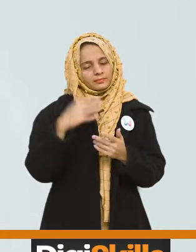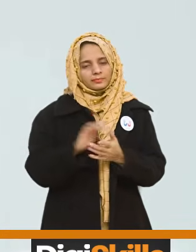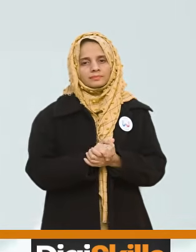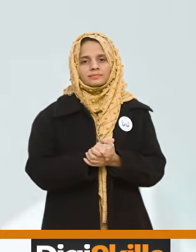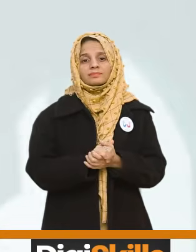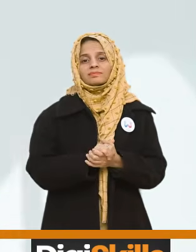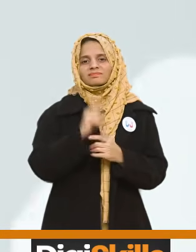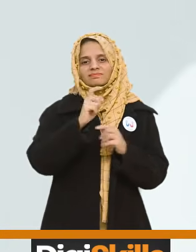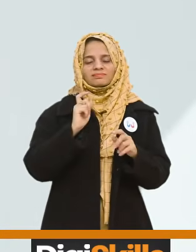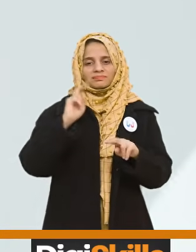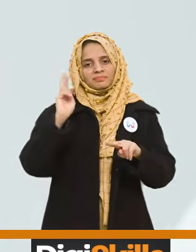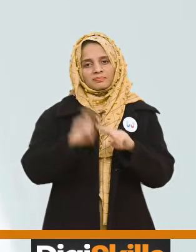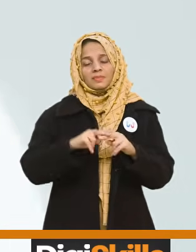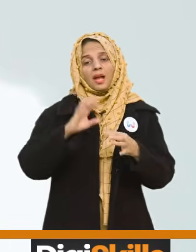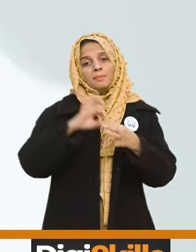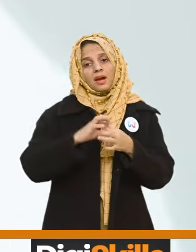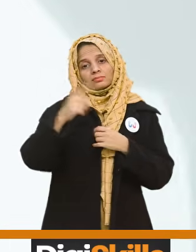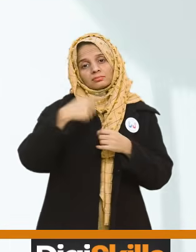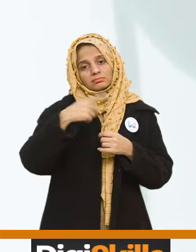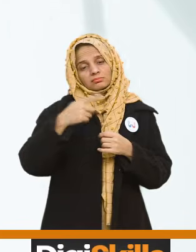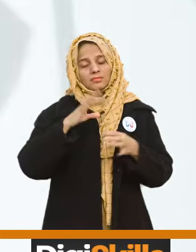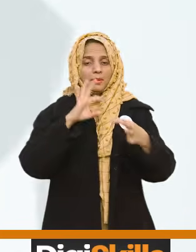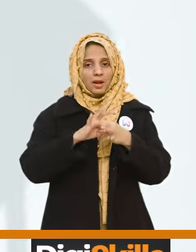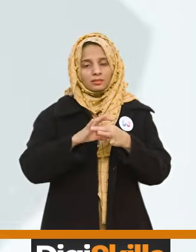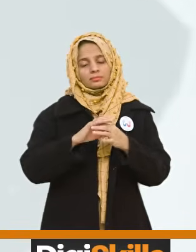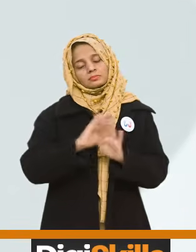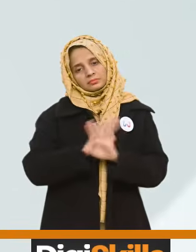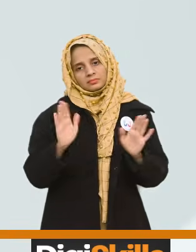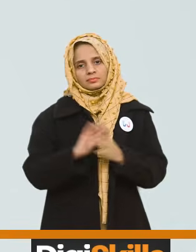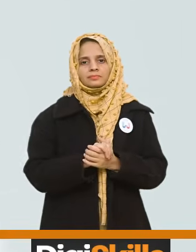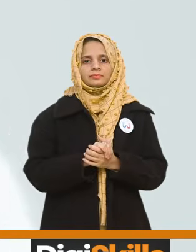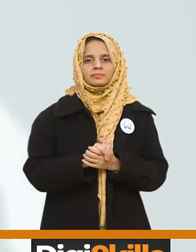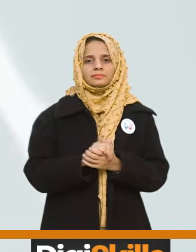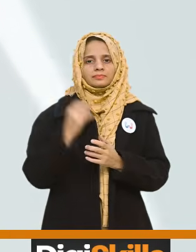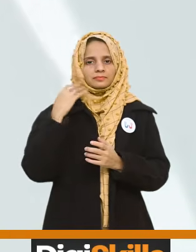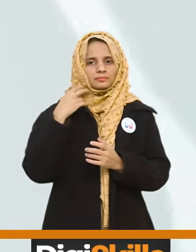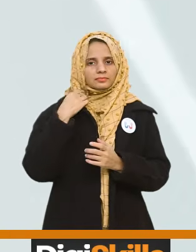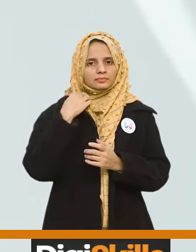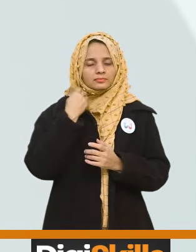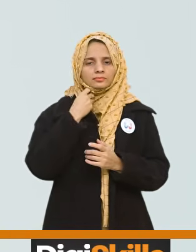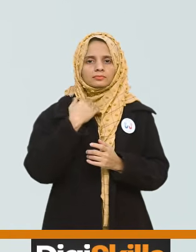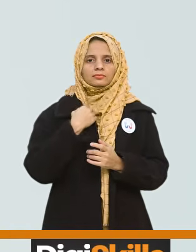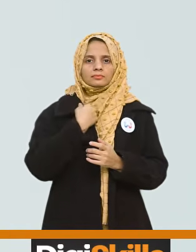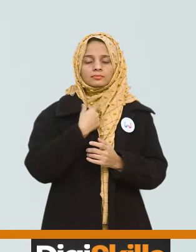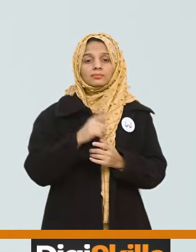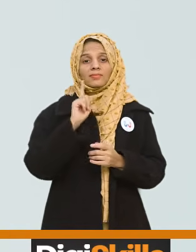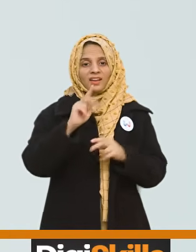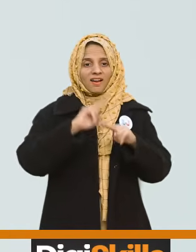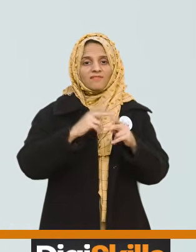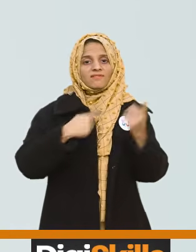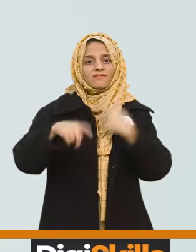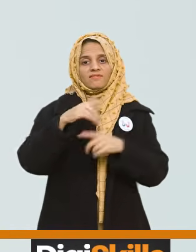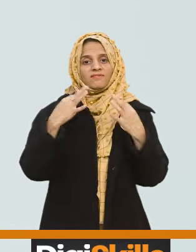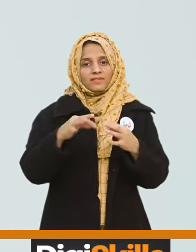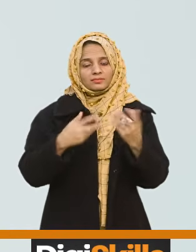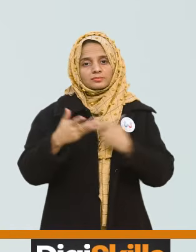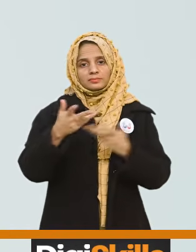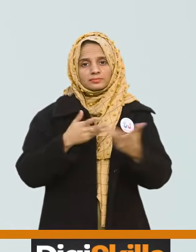binding between the employer and you as a freelancer at a freelance marketplace,